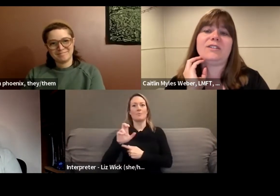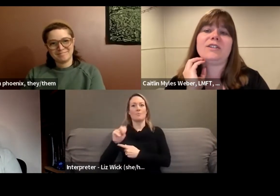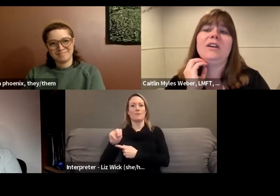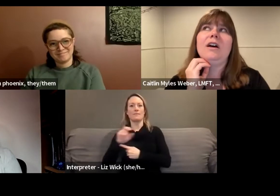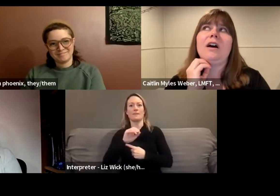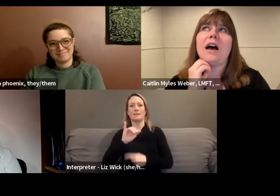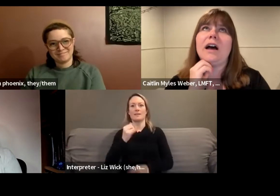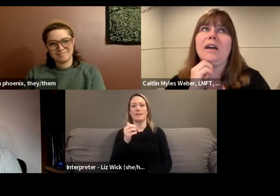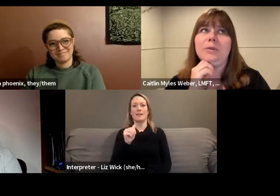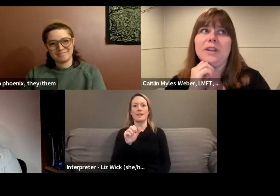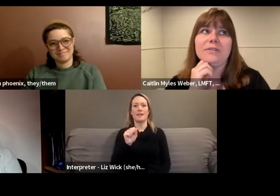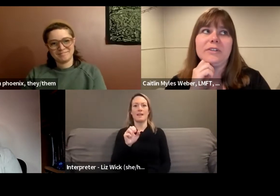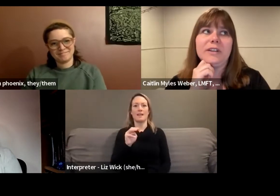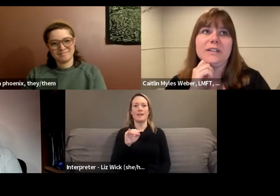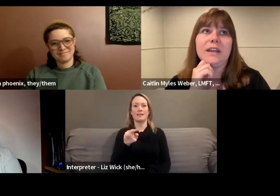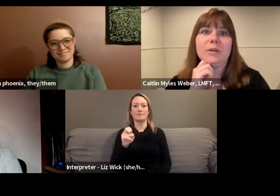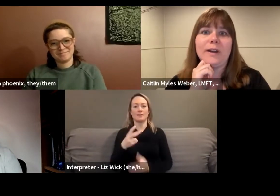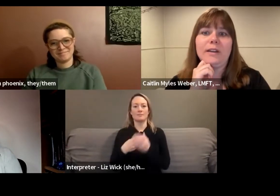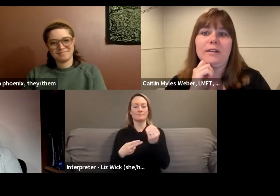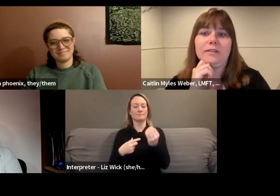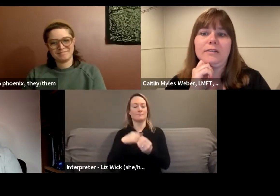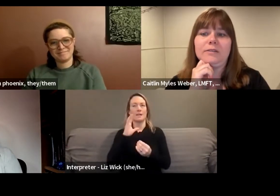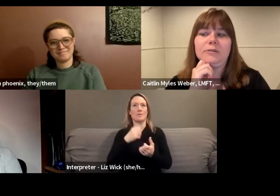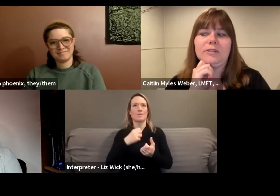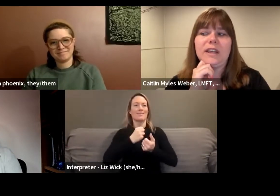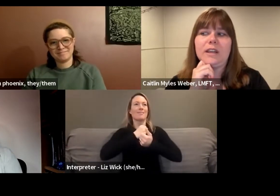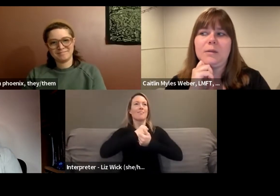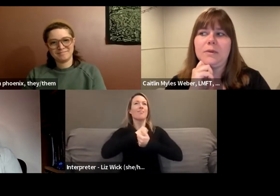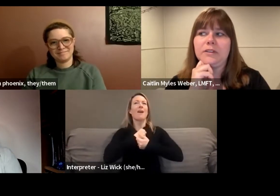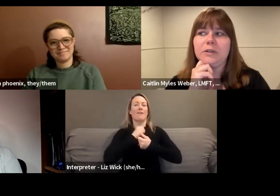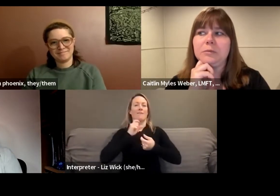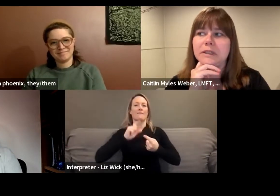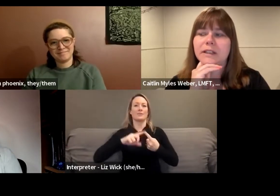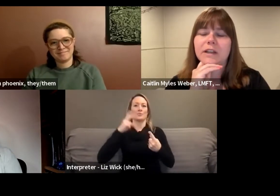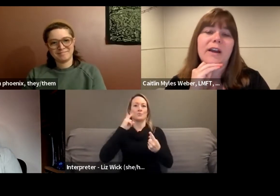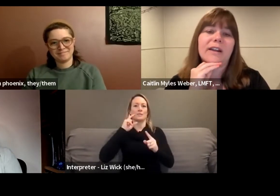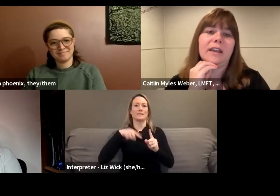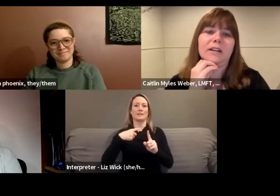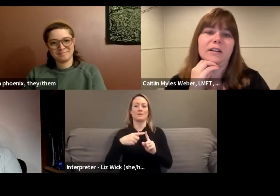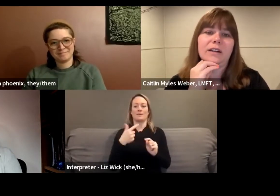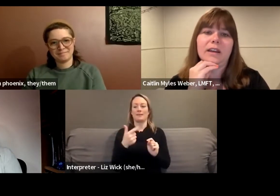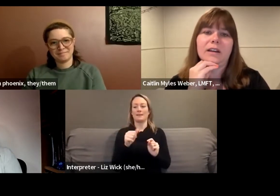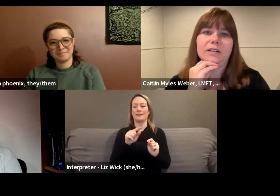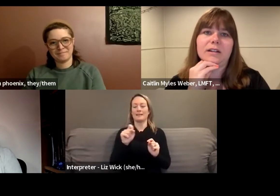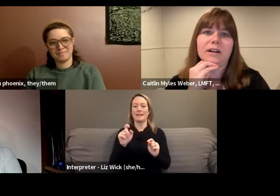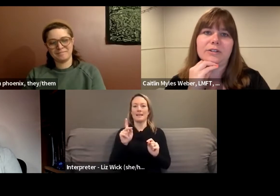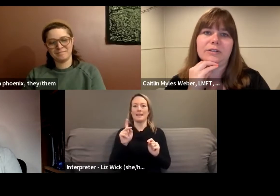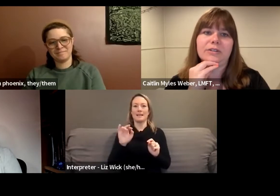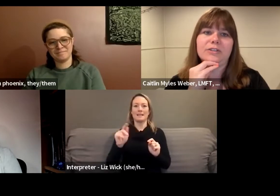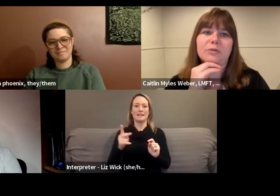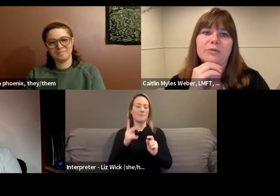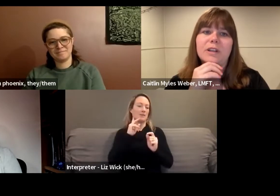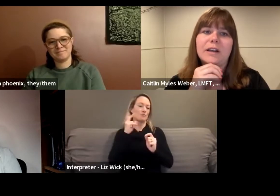and I would love to see a day when gatekeeping is completely eradicated and doctors don't rely